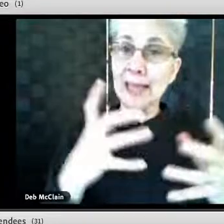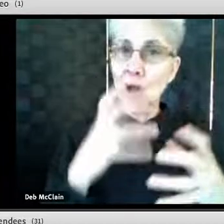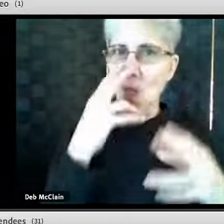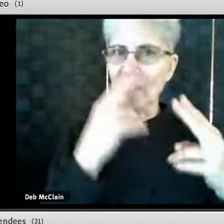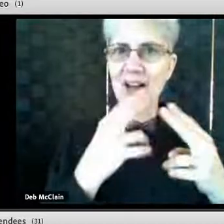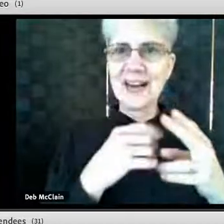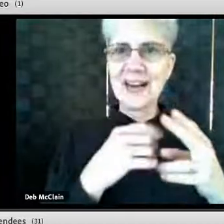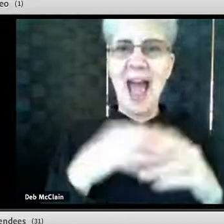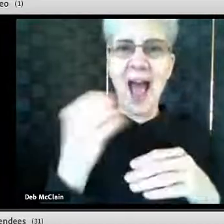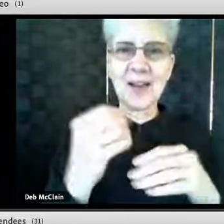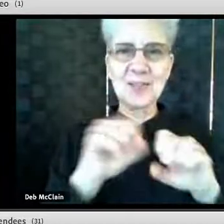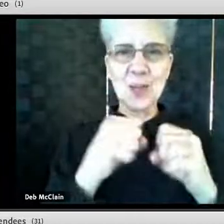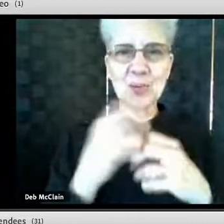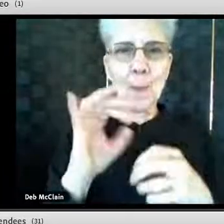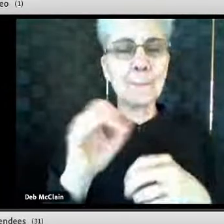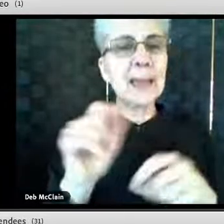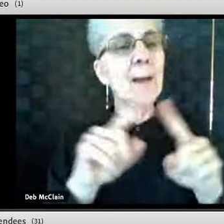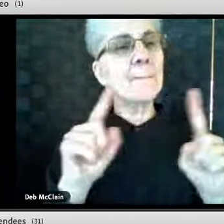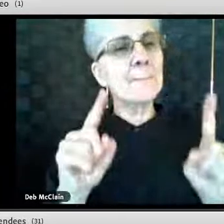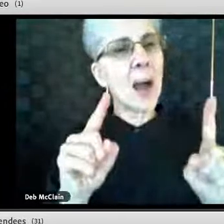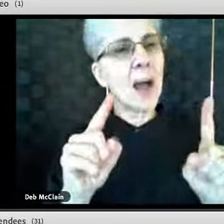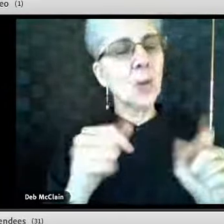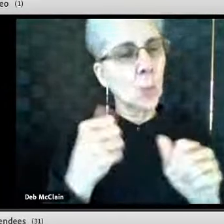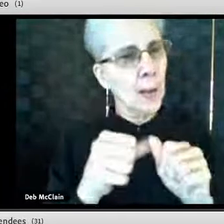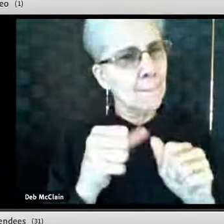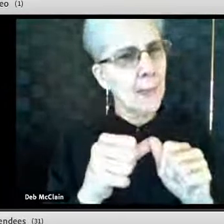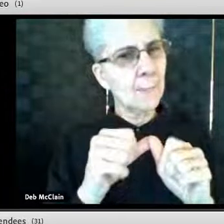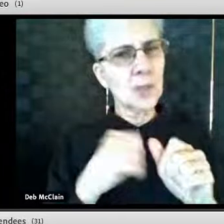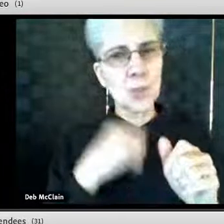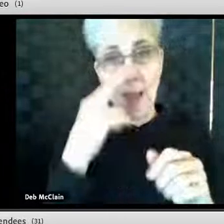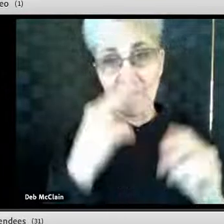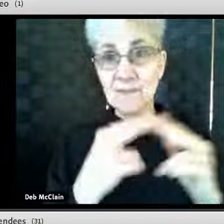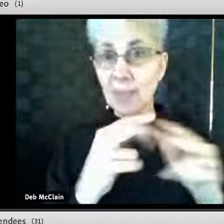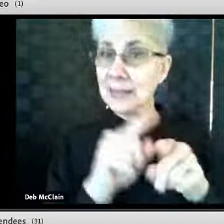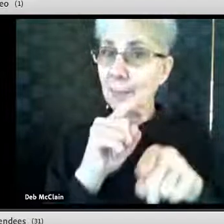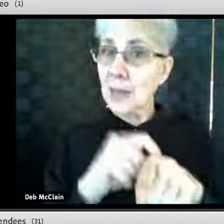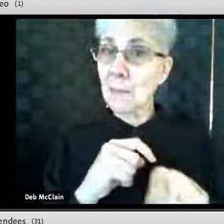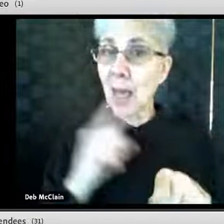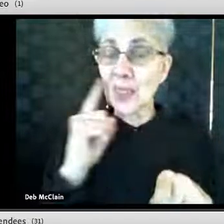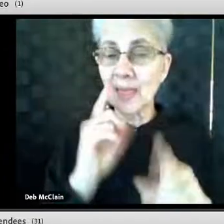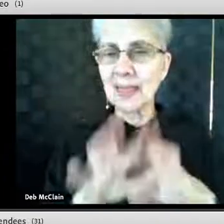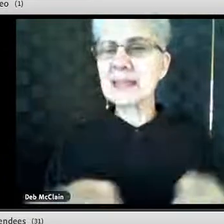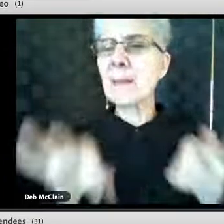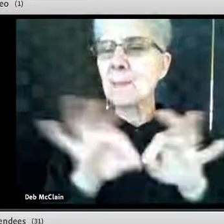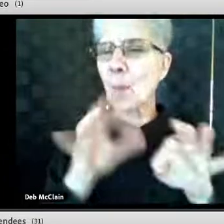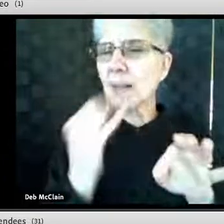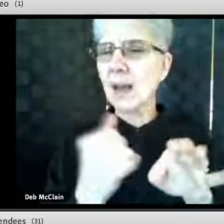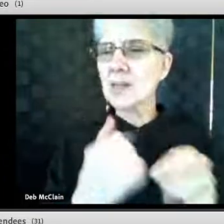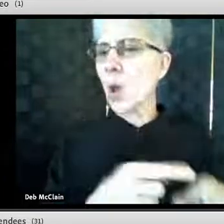You've taken all the fun out of all the social media," but remembering to have fun with it, too. I think that that's one of the things,